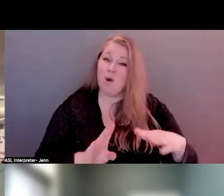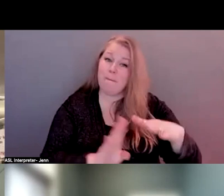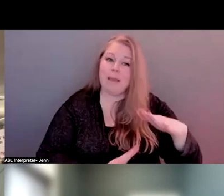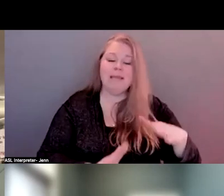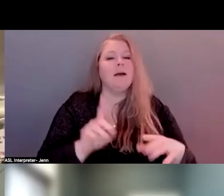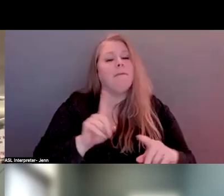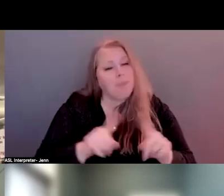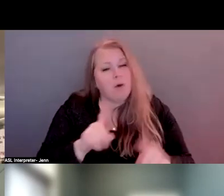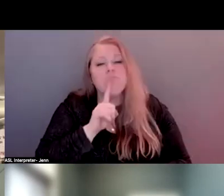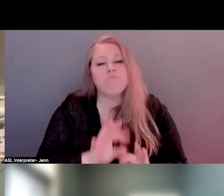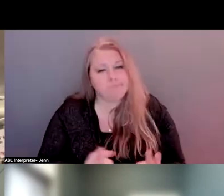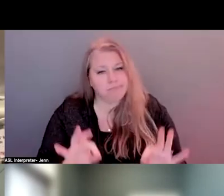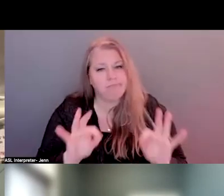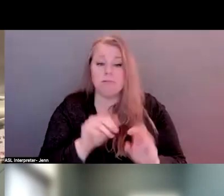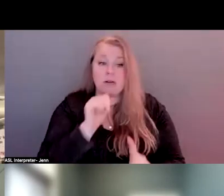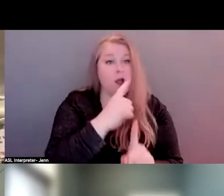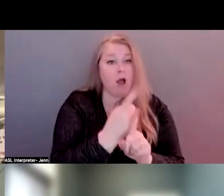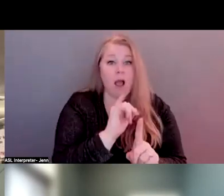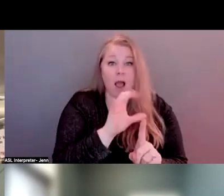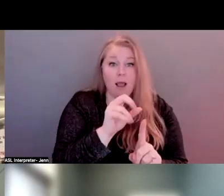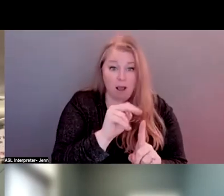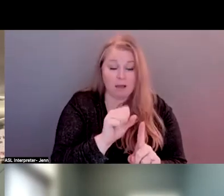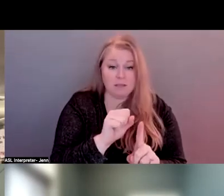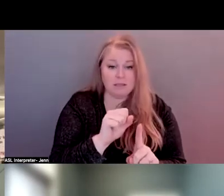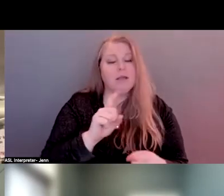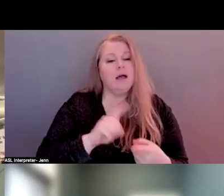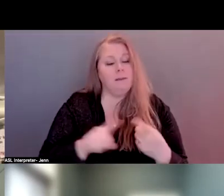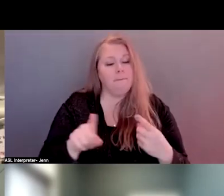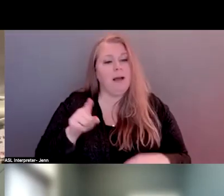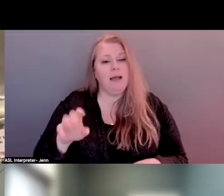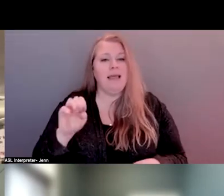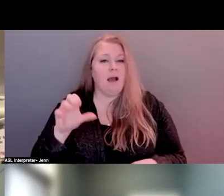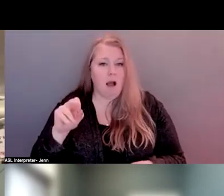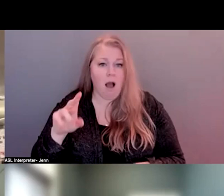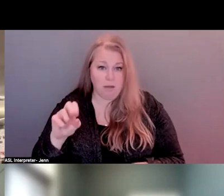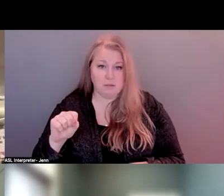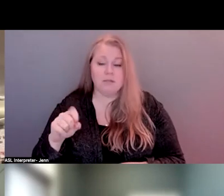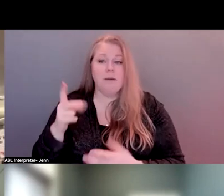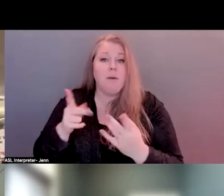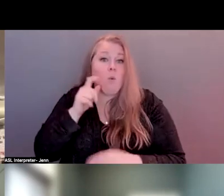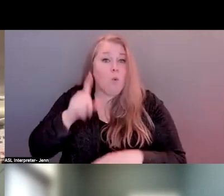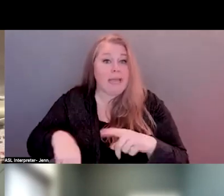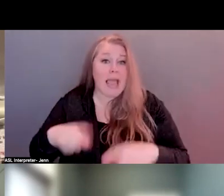But not only icons, also earcons. People who cannot hear or cannot see.